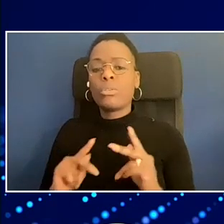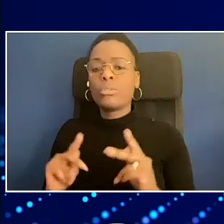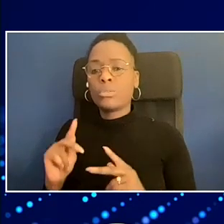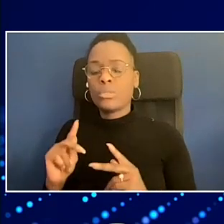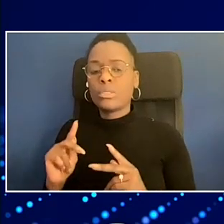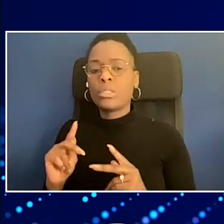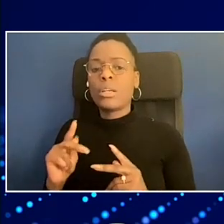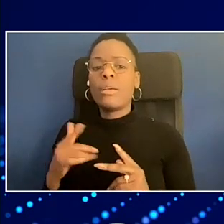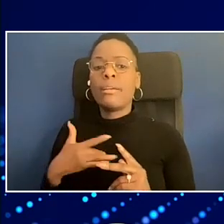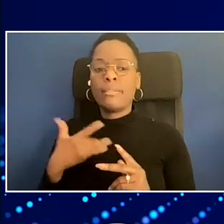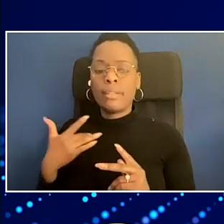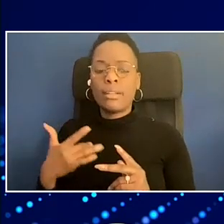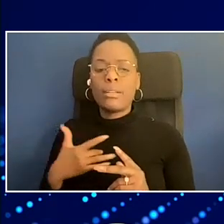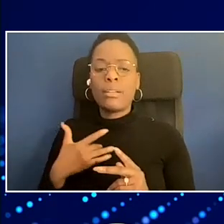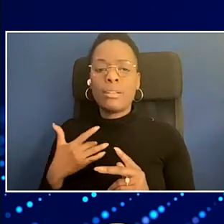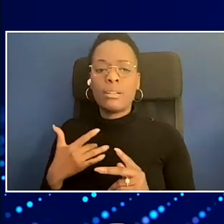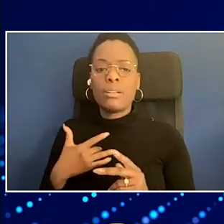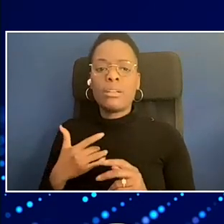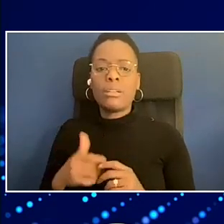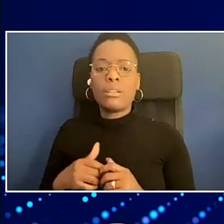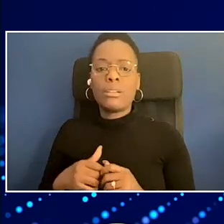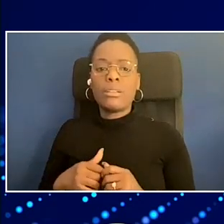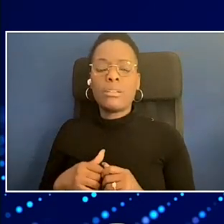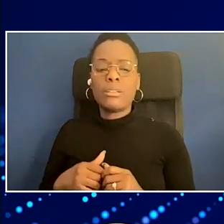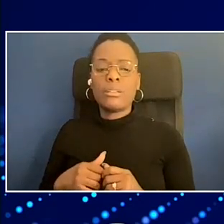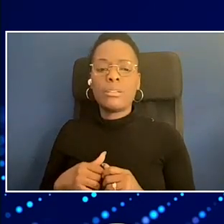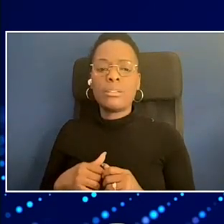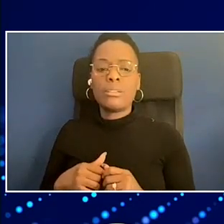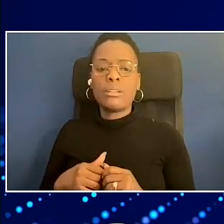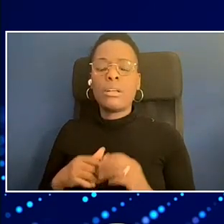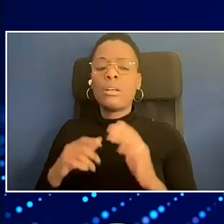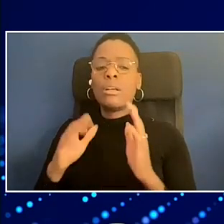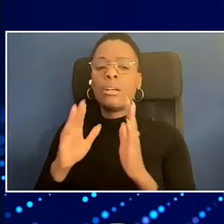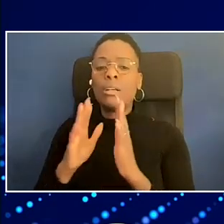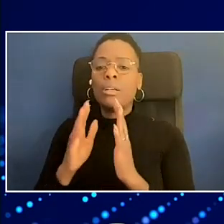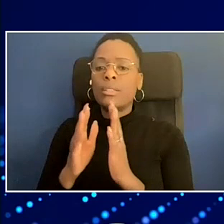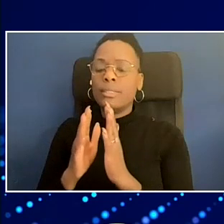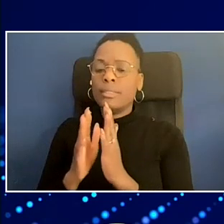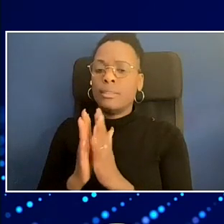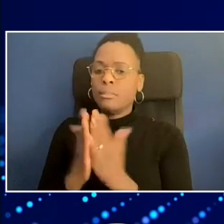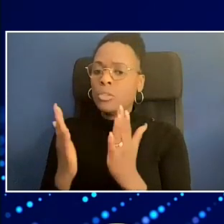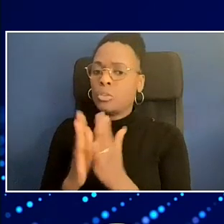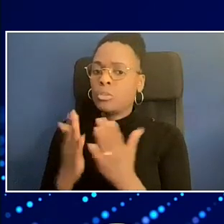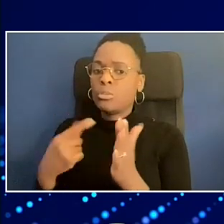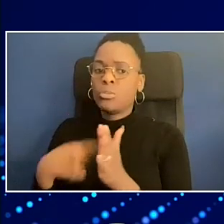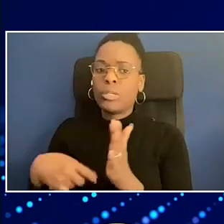pointed out, you know, textbook prices have been steadily increasing market rates, and it's because textbook